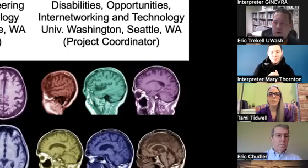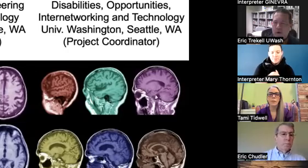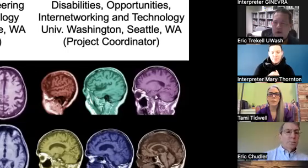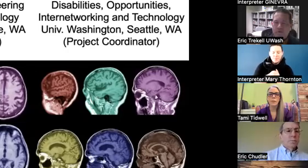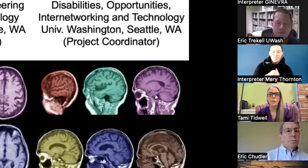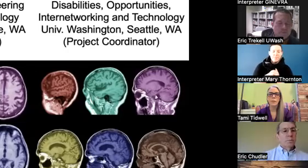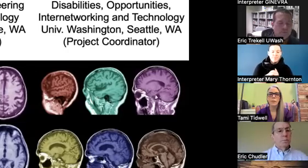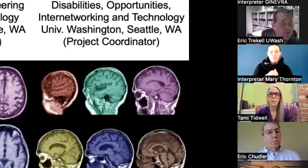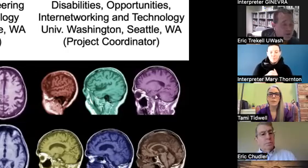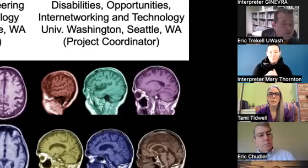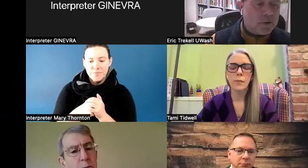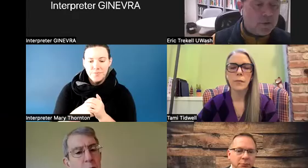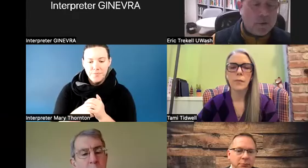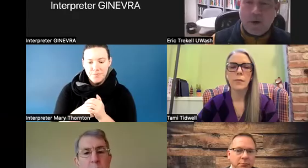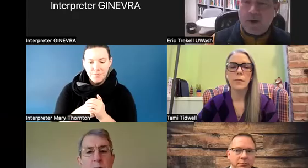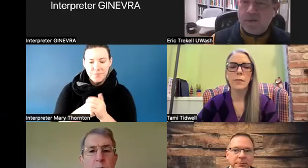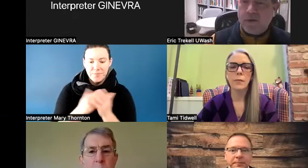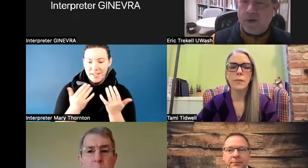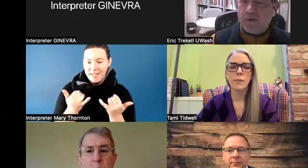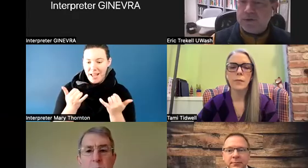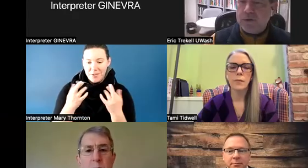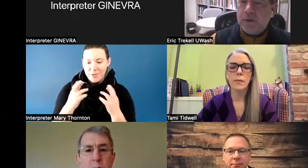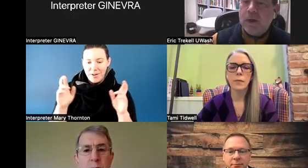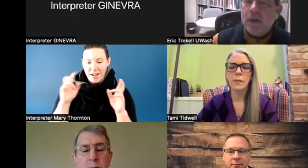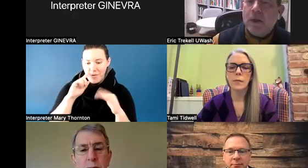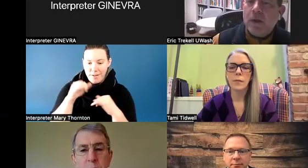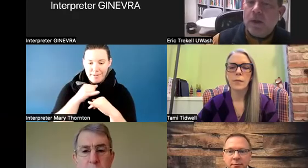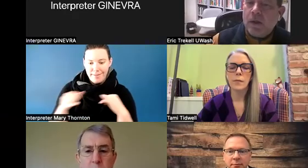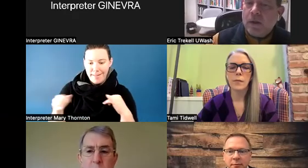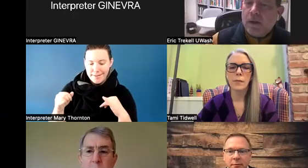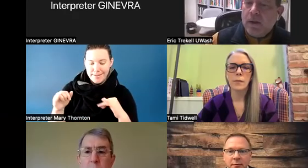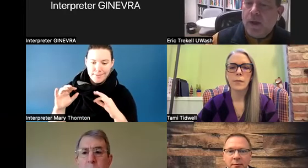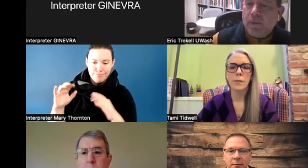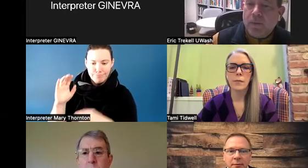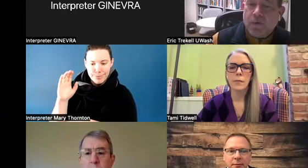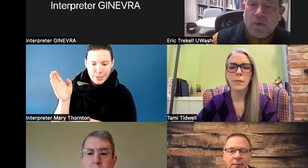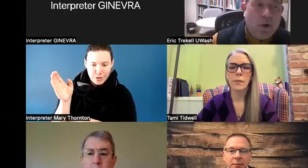on our last presentation our last session.